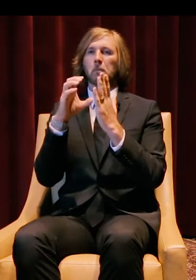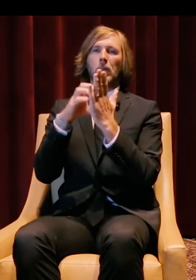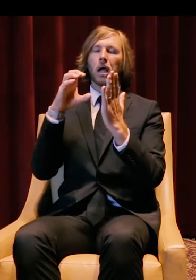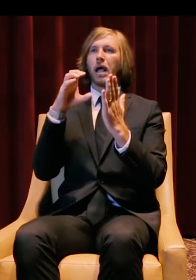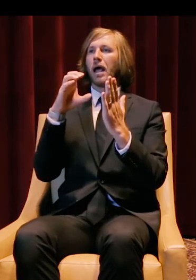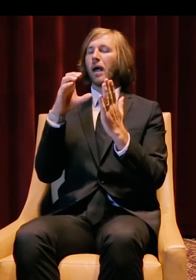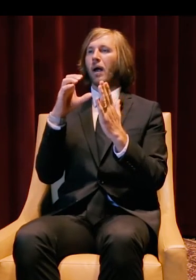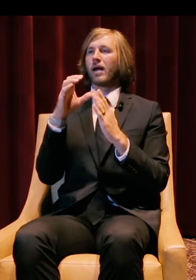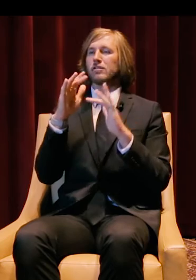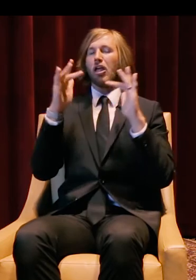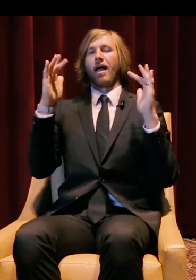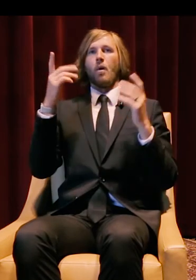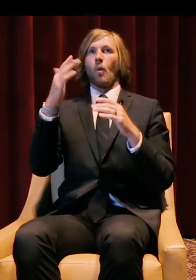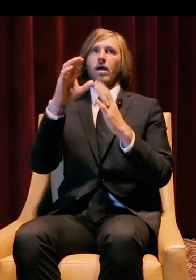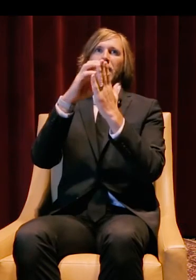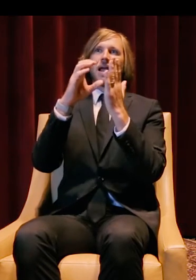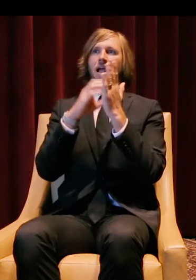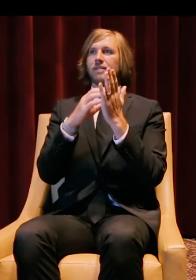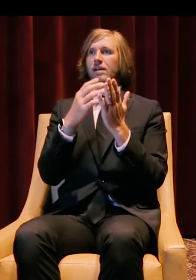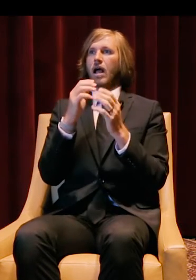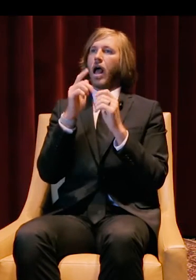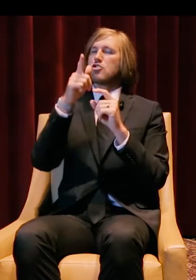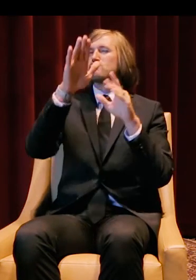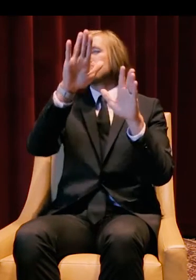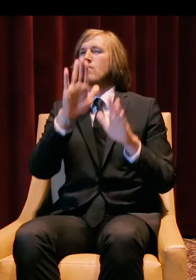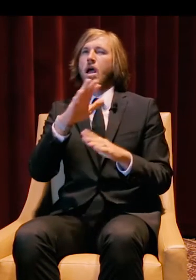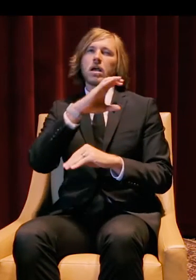or two paragraphs of how great some company is.